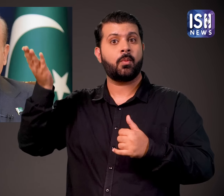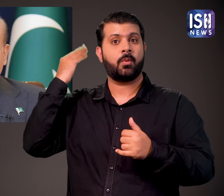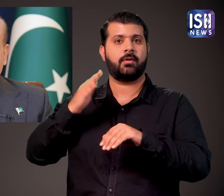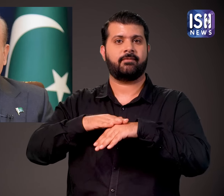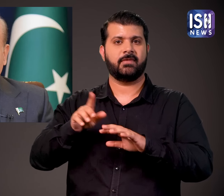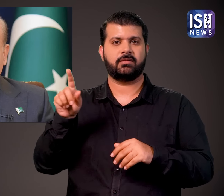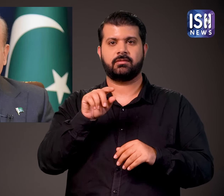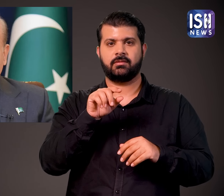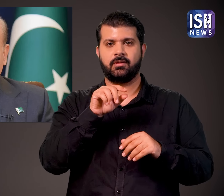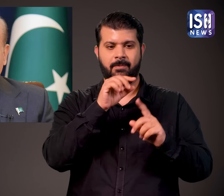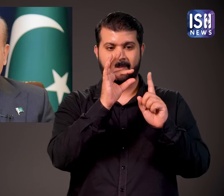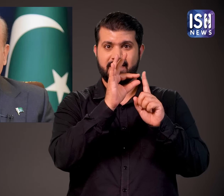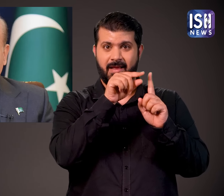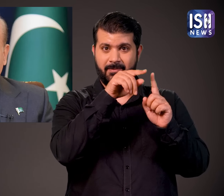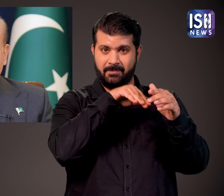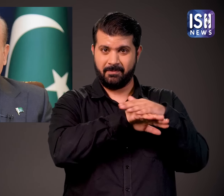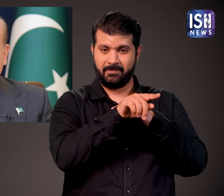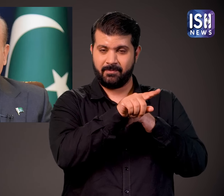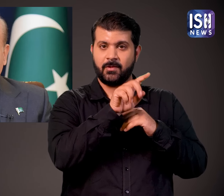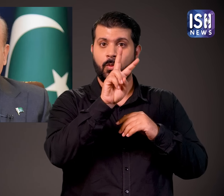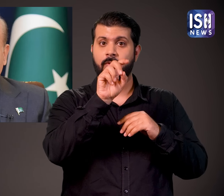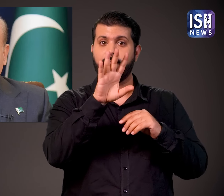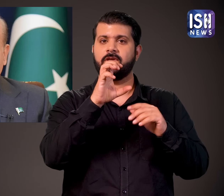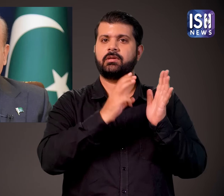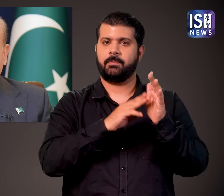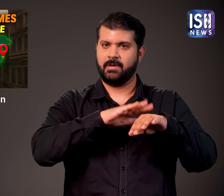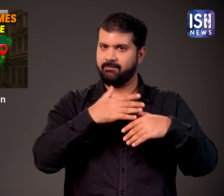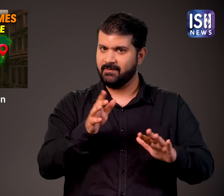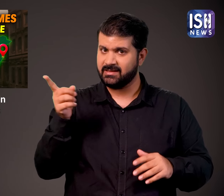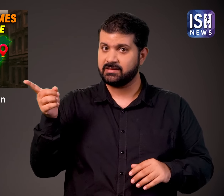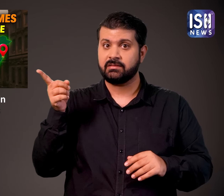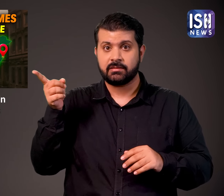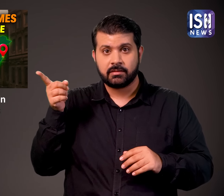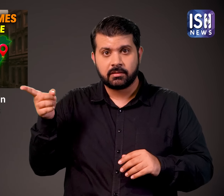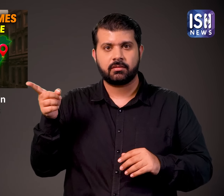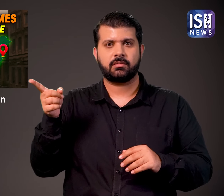during his tenure as the chief minister of Punjab in 2015,